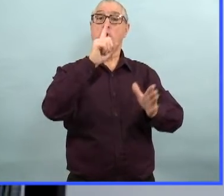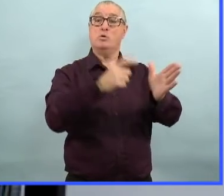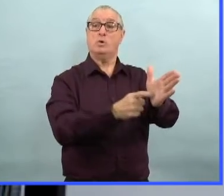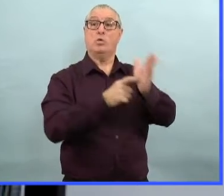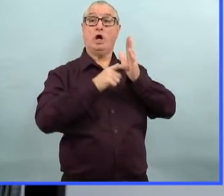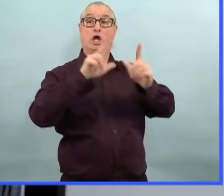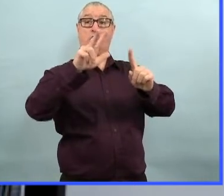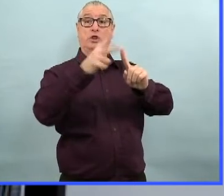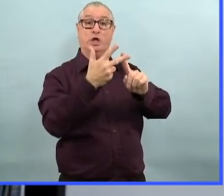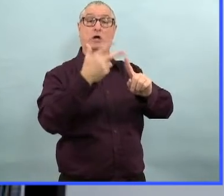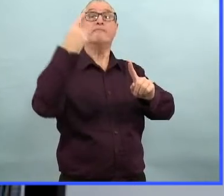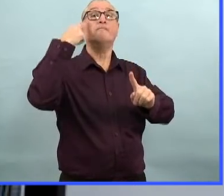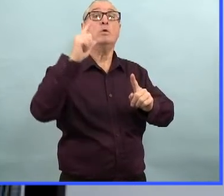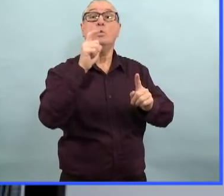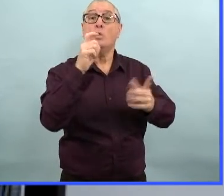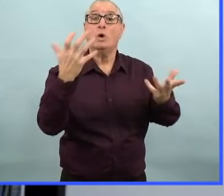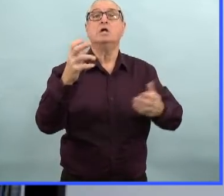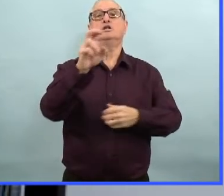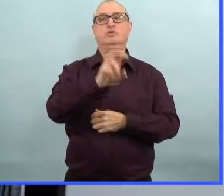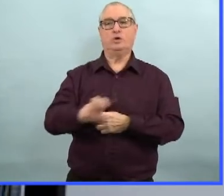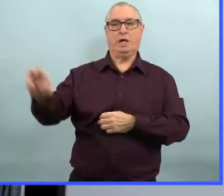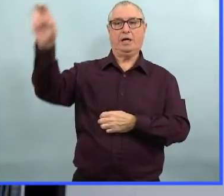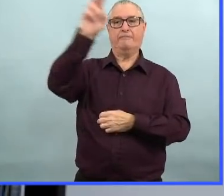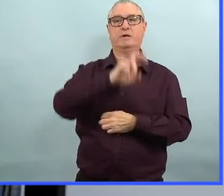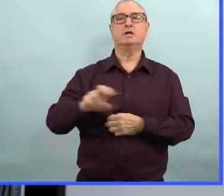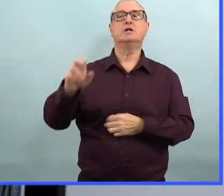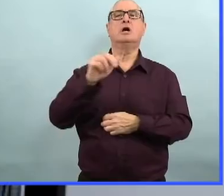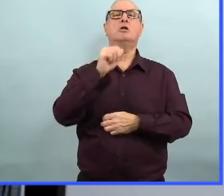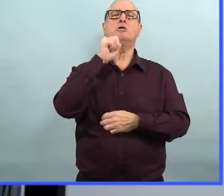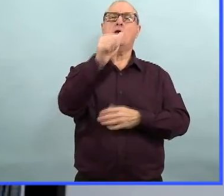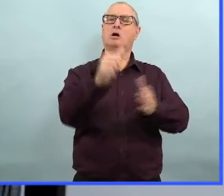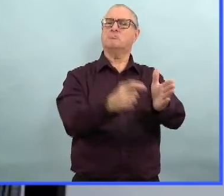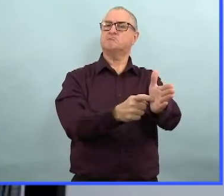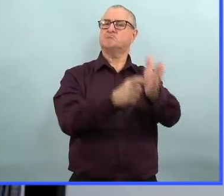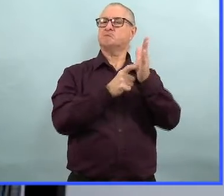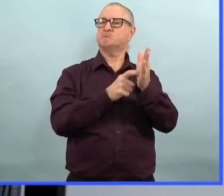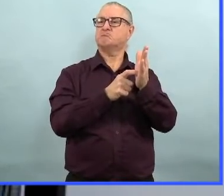are getting a third dose should be getting it because their destination requires it for entry